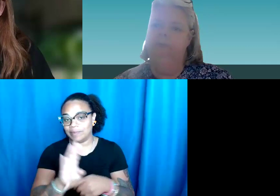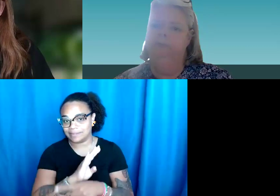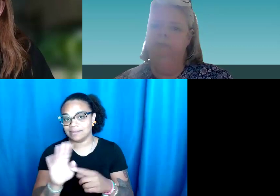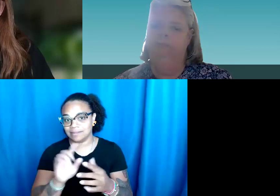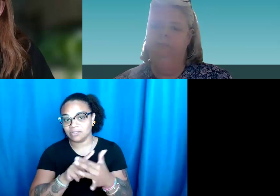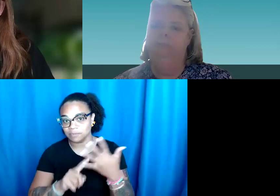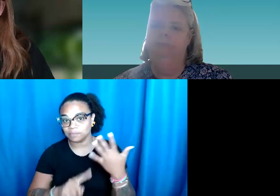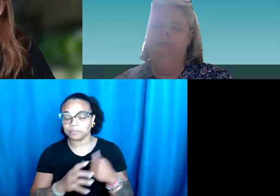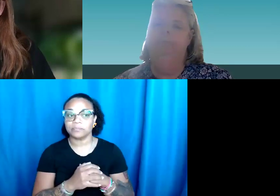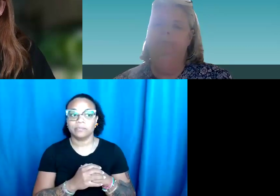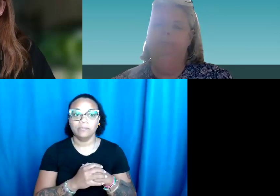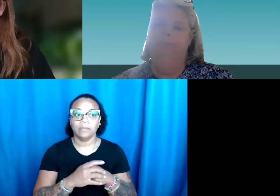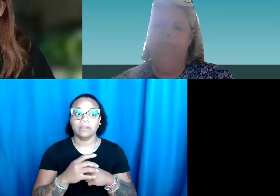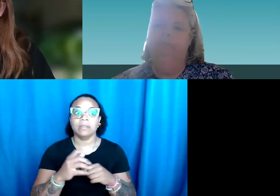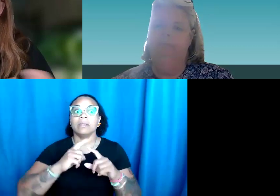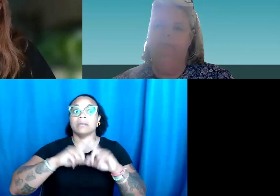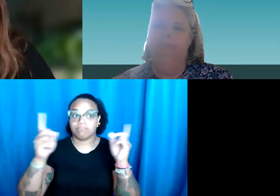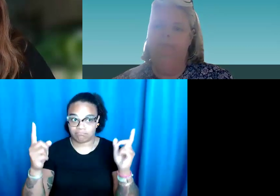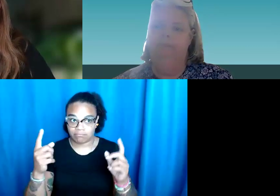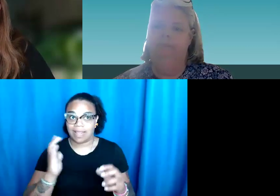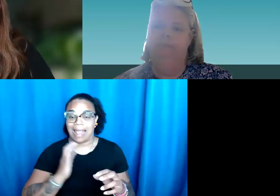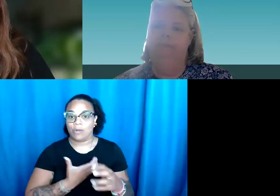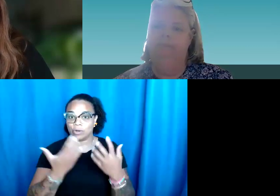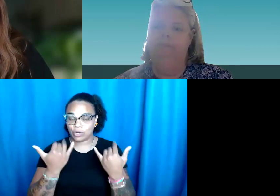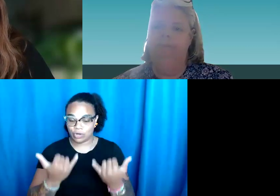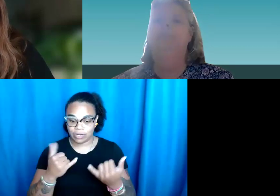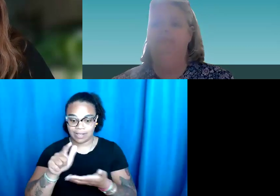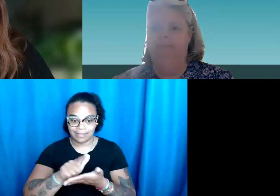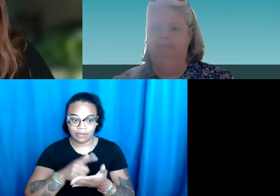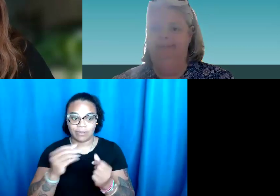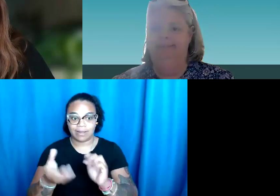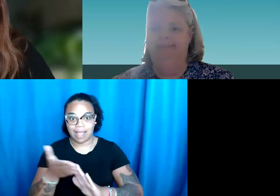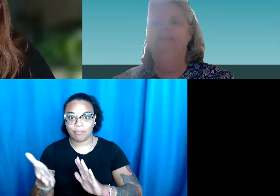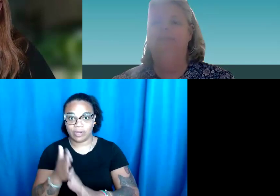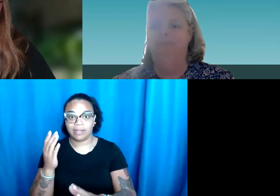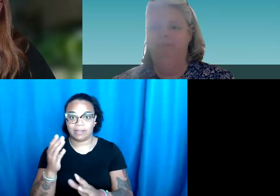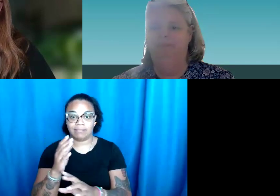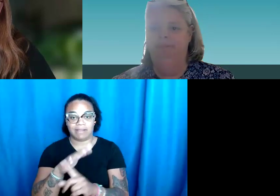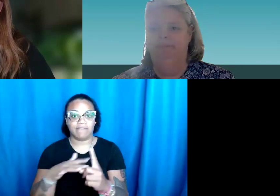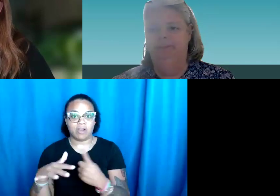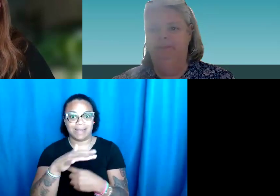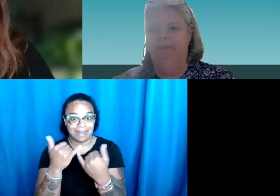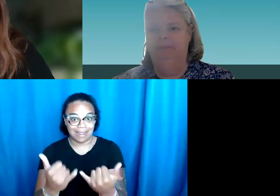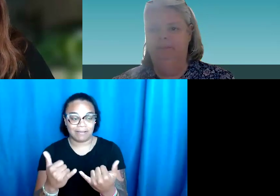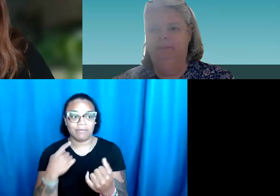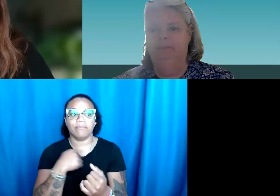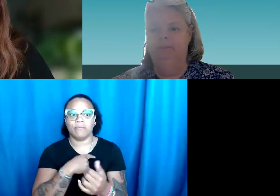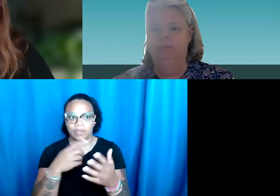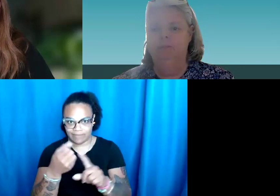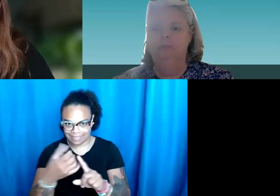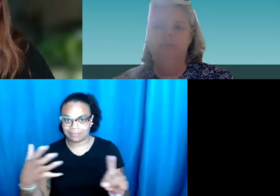We however in our current legal and operating environment have expanded our programs to